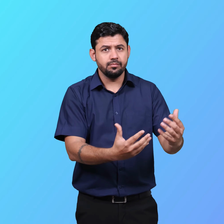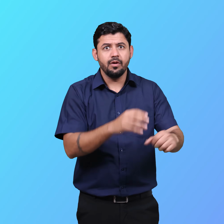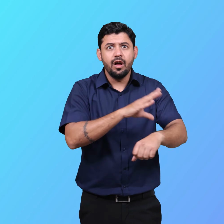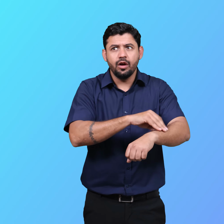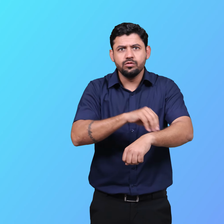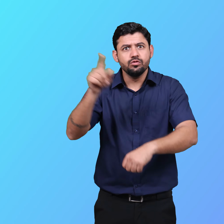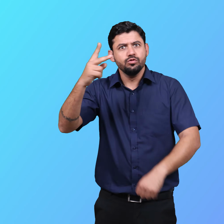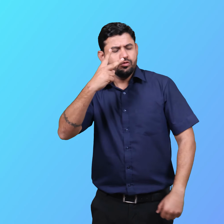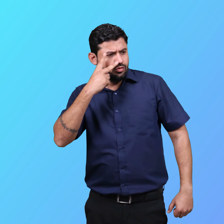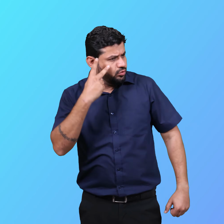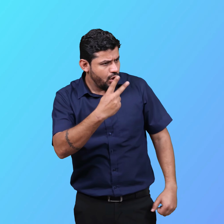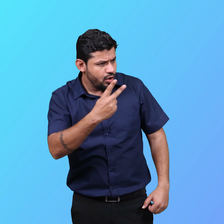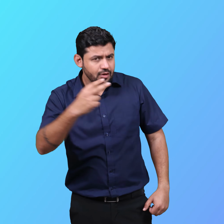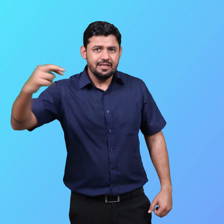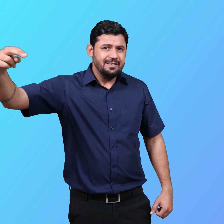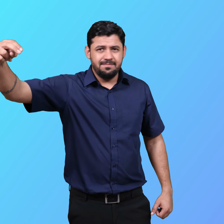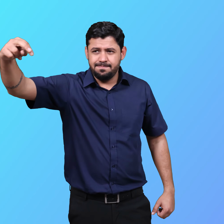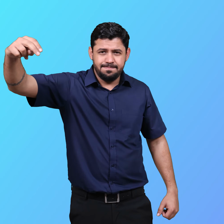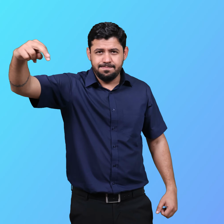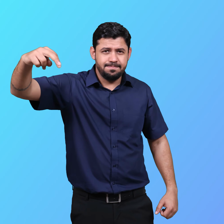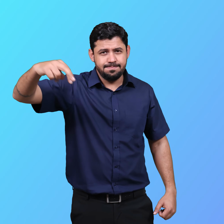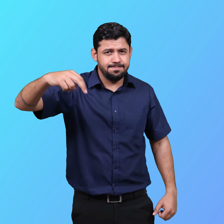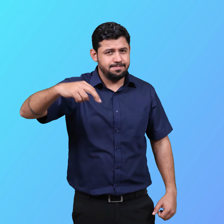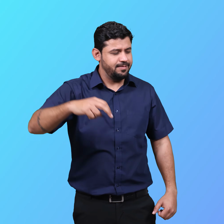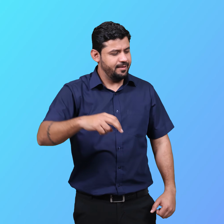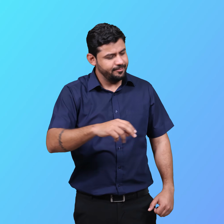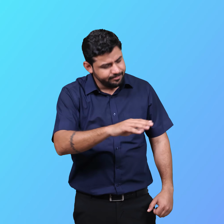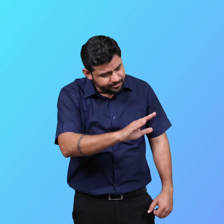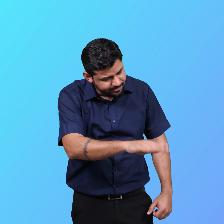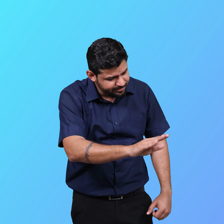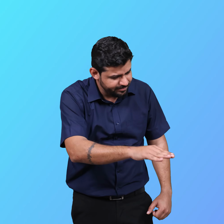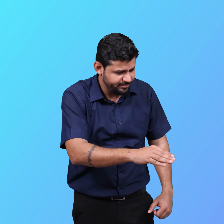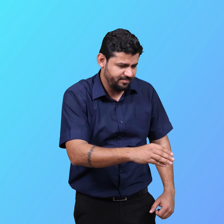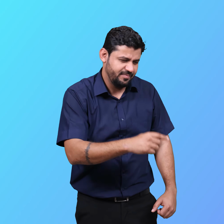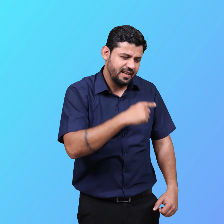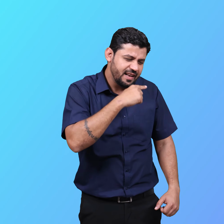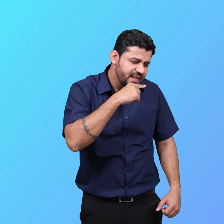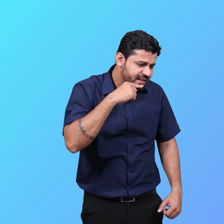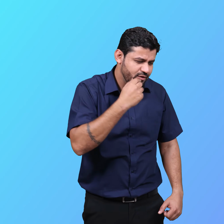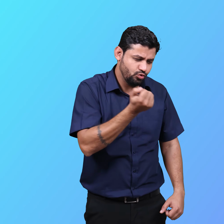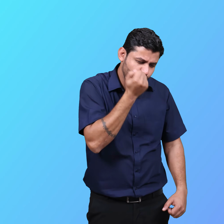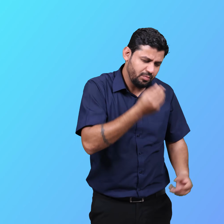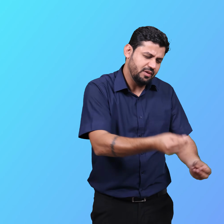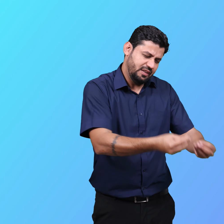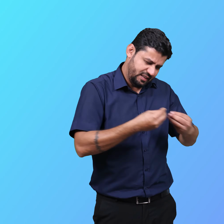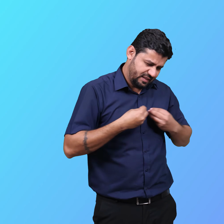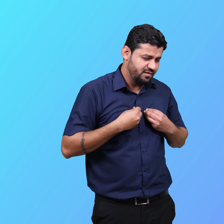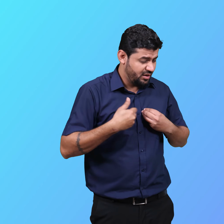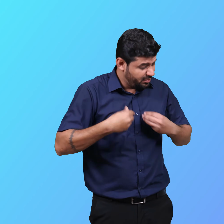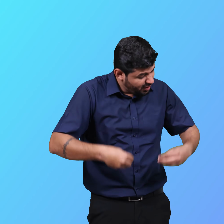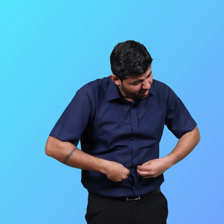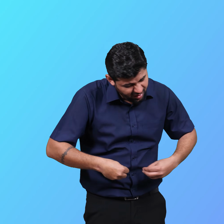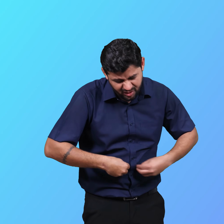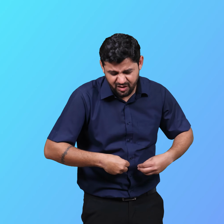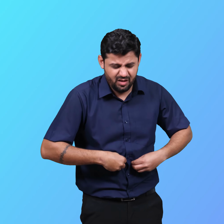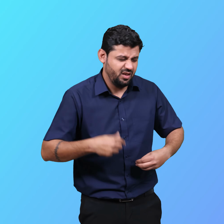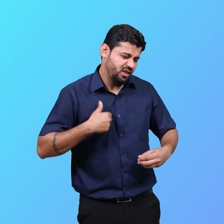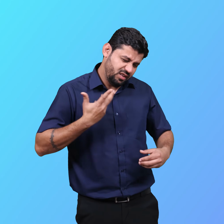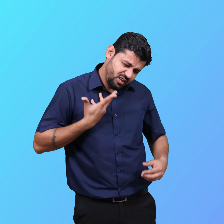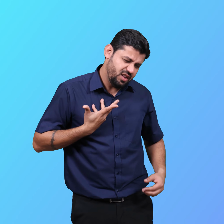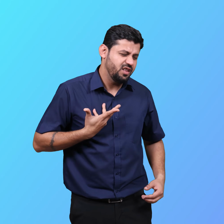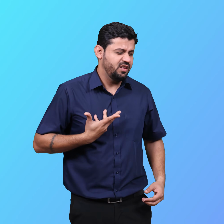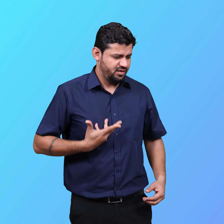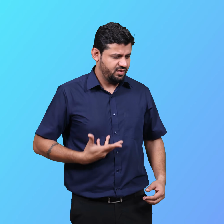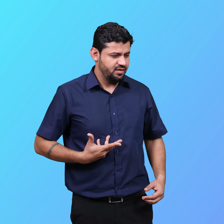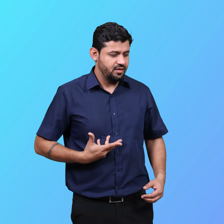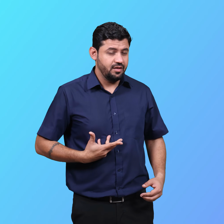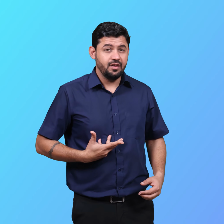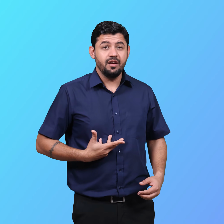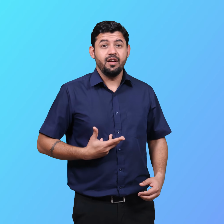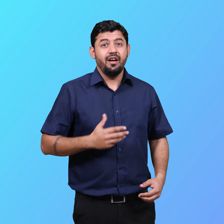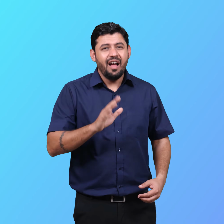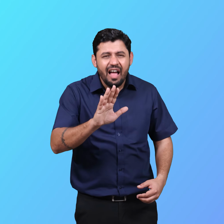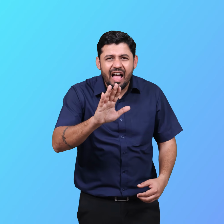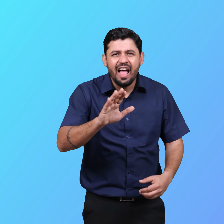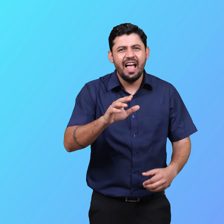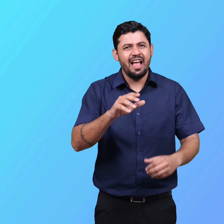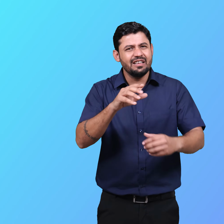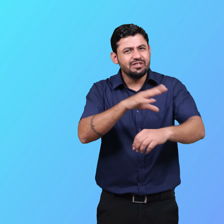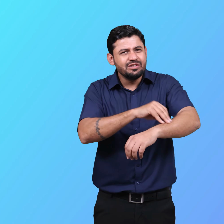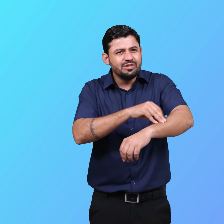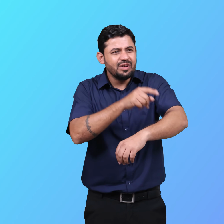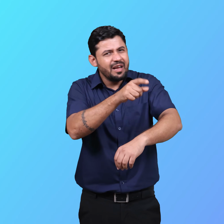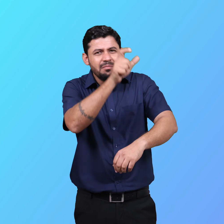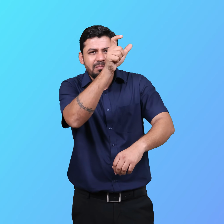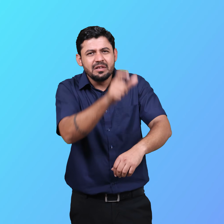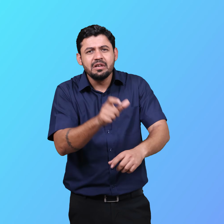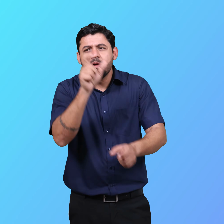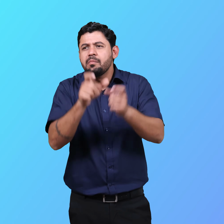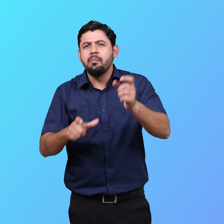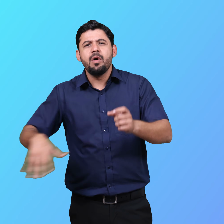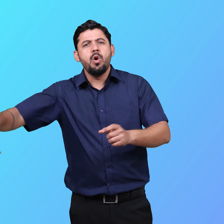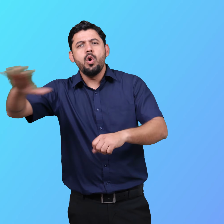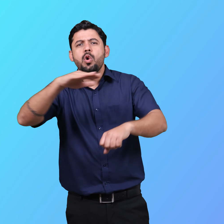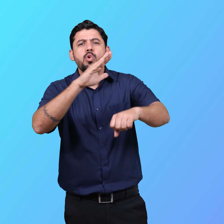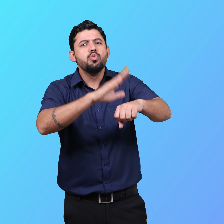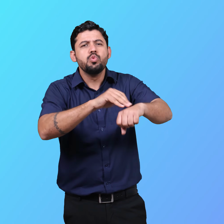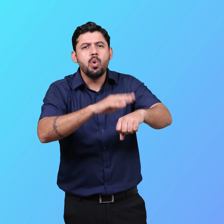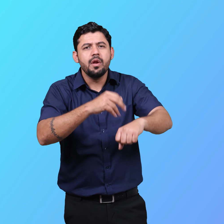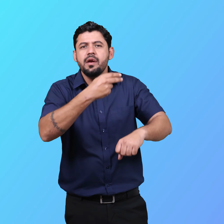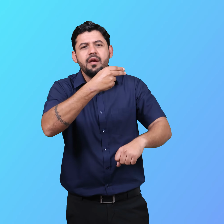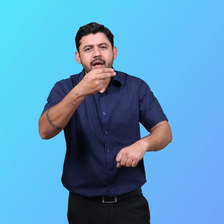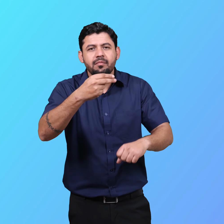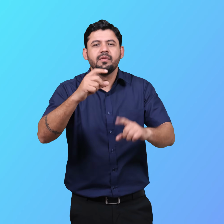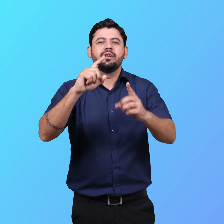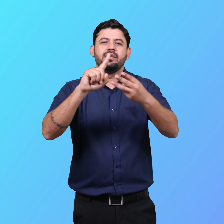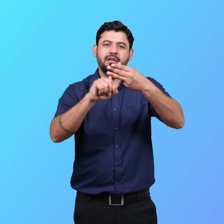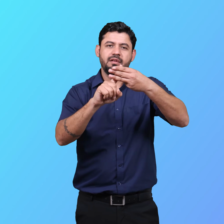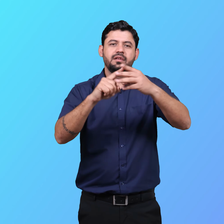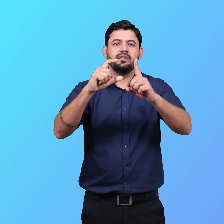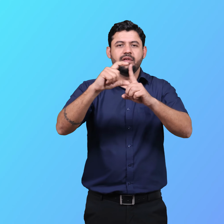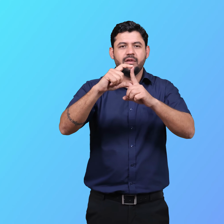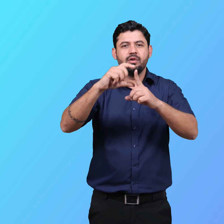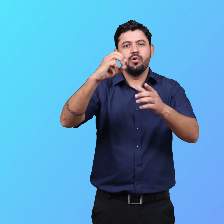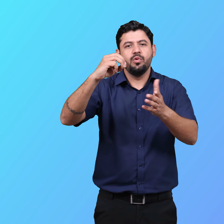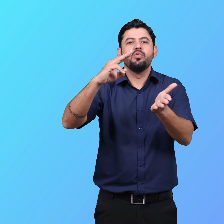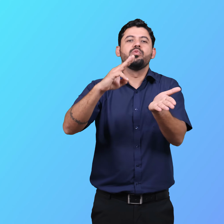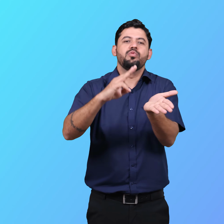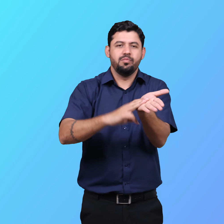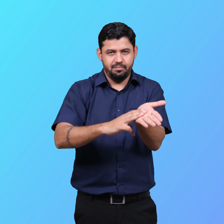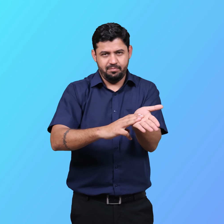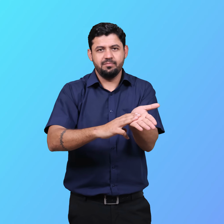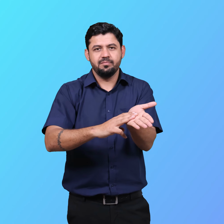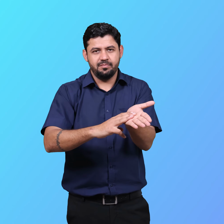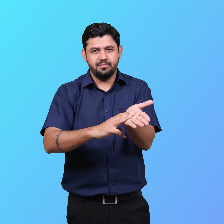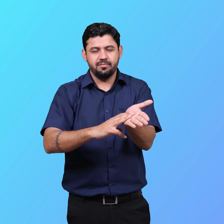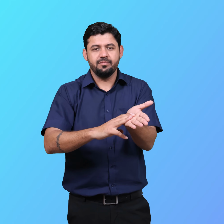Esau said to Jacob, “I’m starving! Give me some of that red stuff right now!” That’s why people started calling him “Edom”.